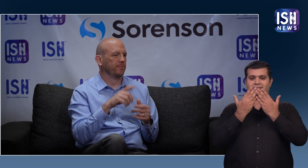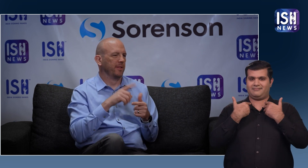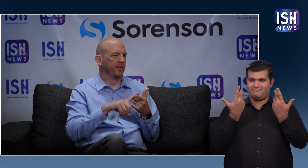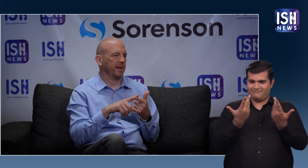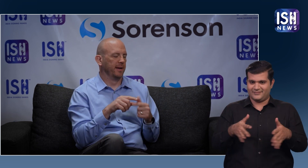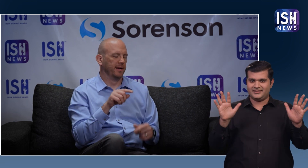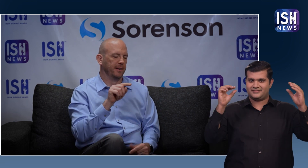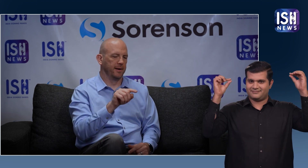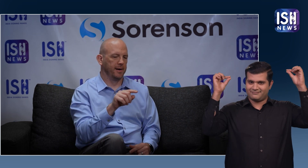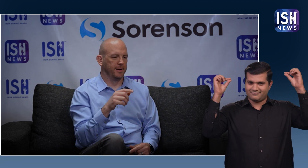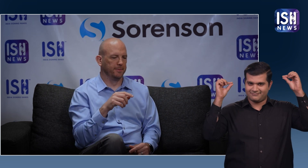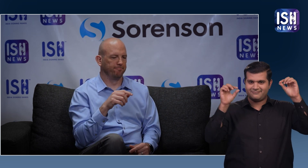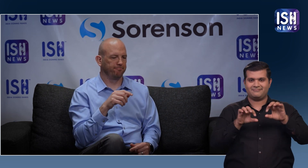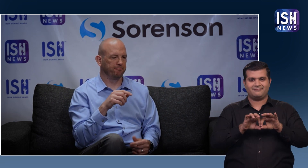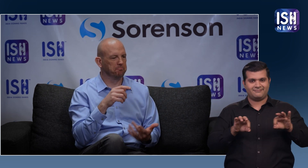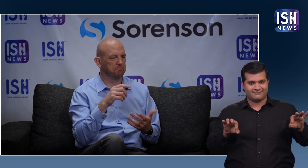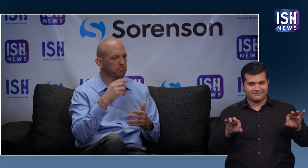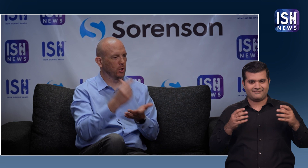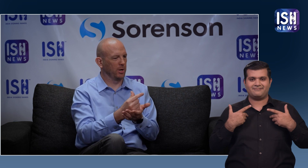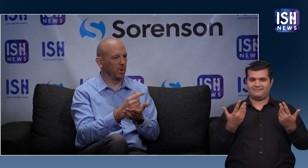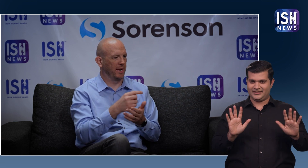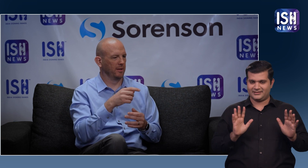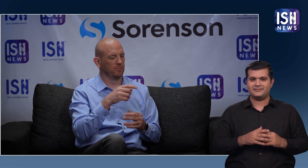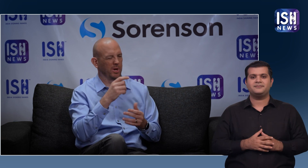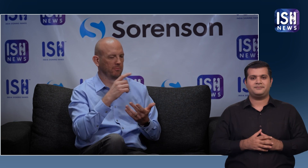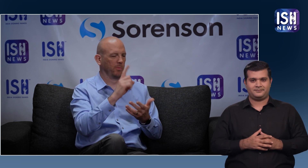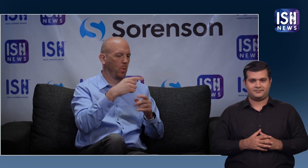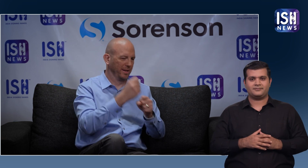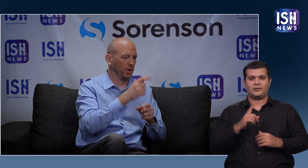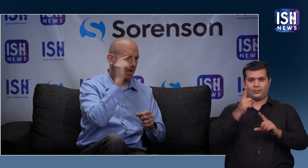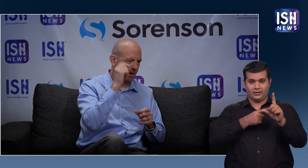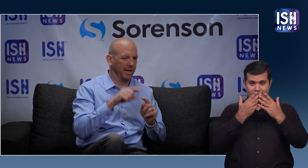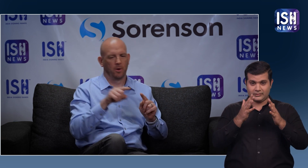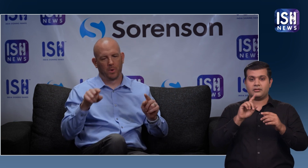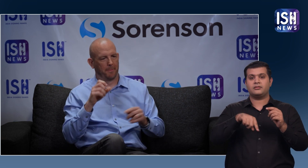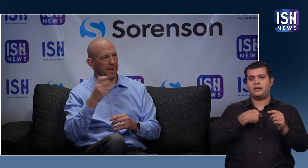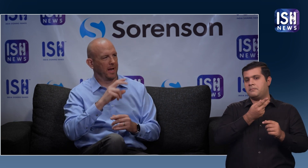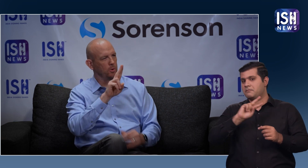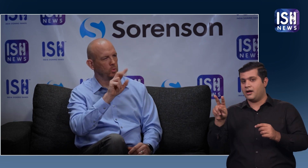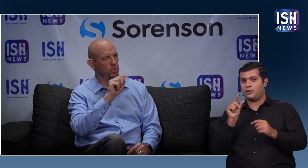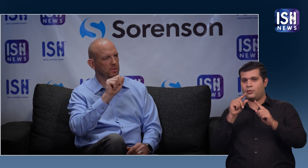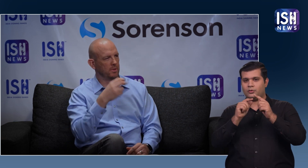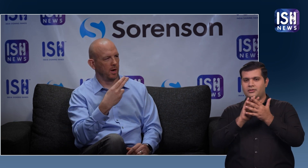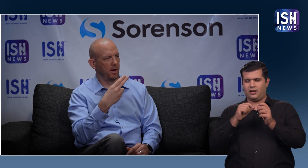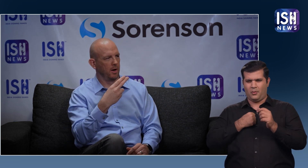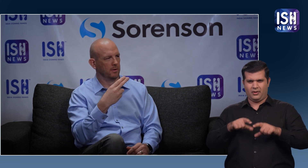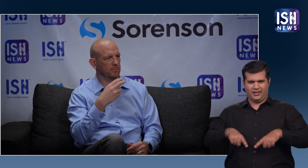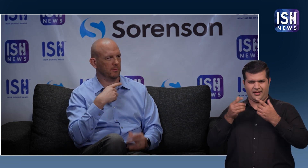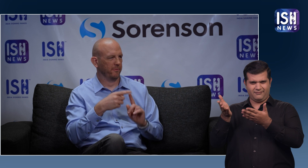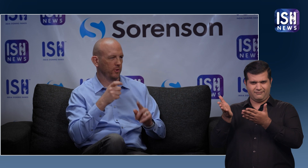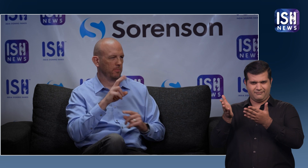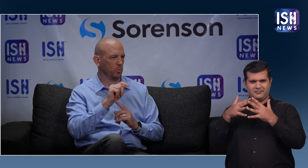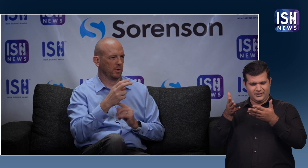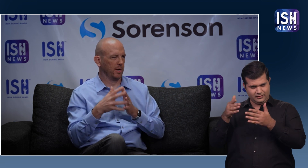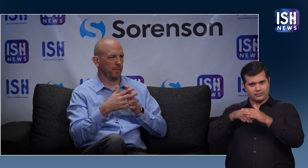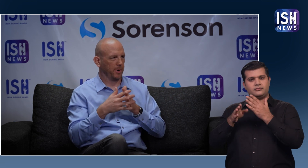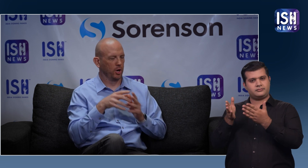After I graduated... well I studied in Gallaudet for 1 year then I went back home to Utah in USA. I'm from there.